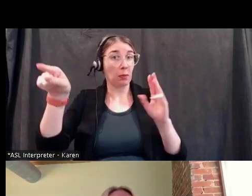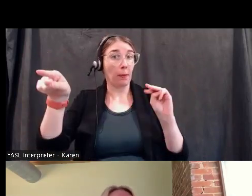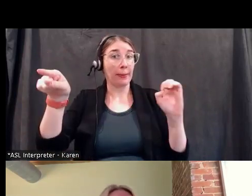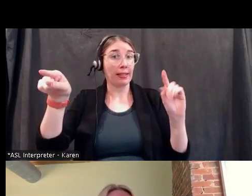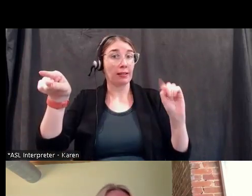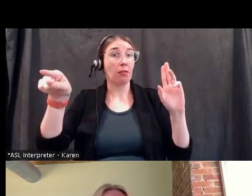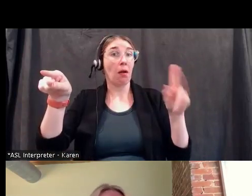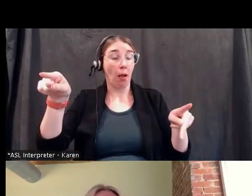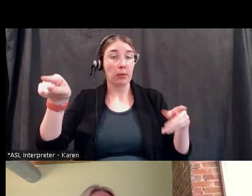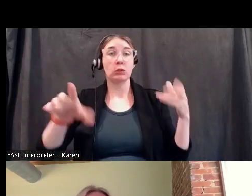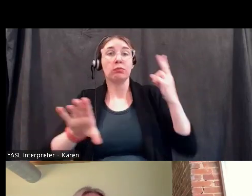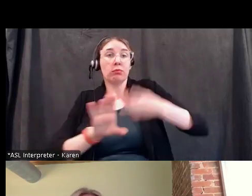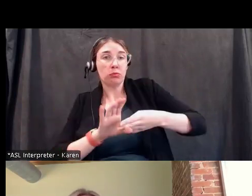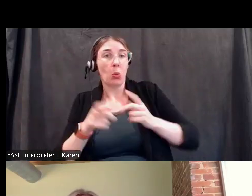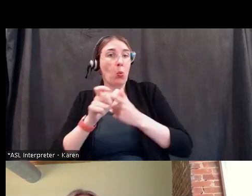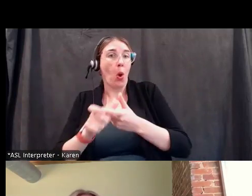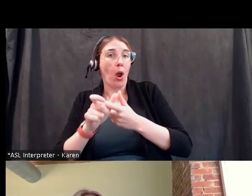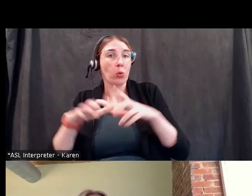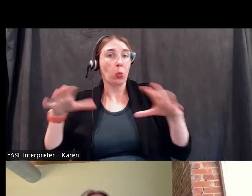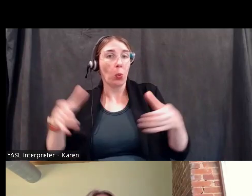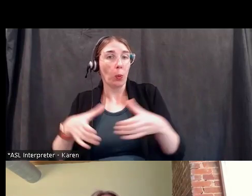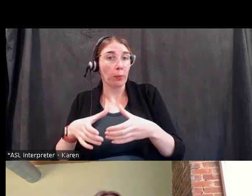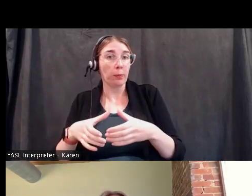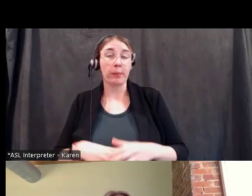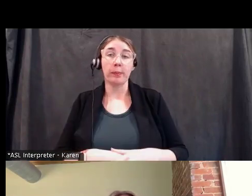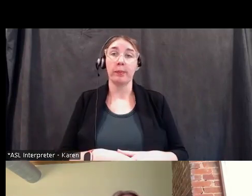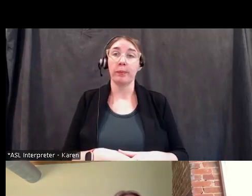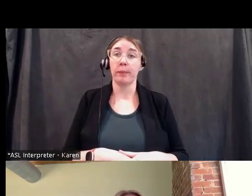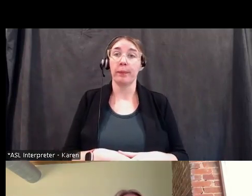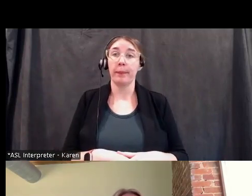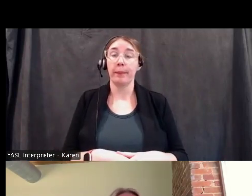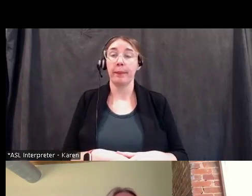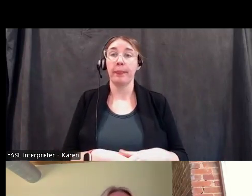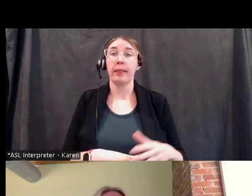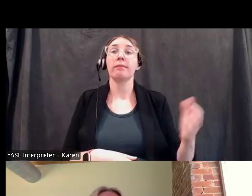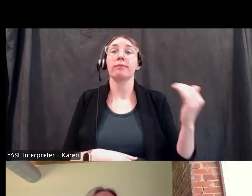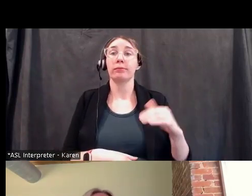different running groups that they can be a part. I have another program called Catalyst Sports.